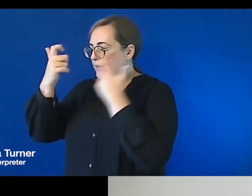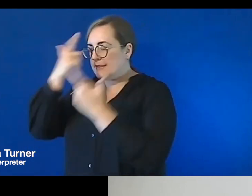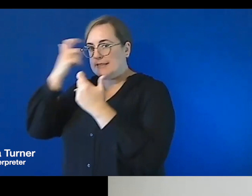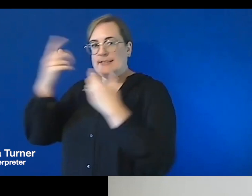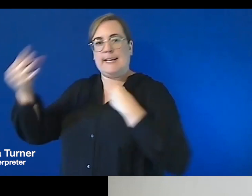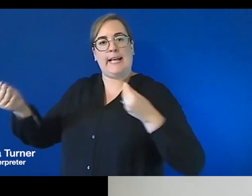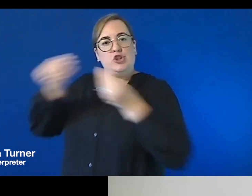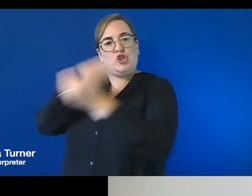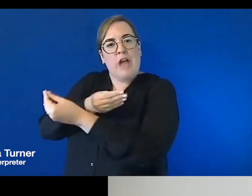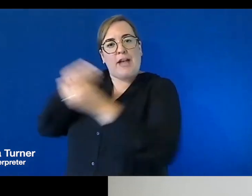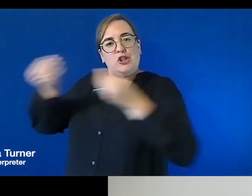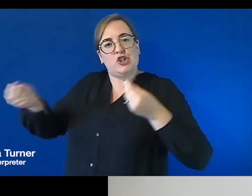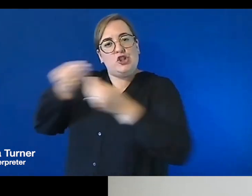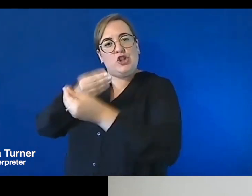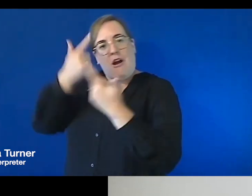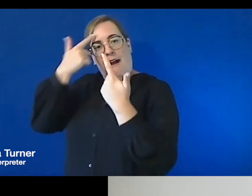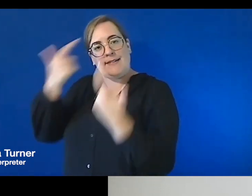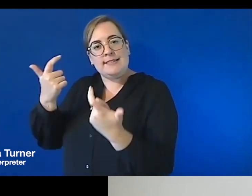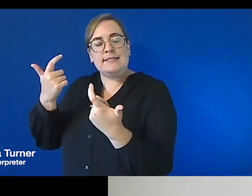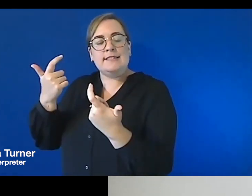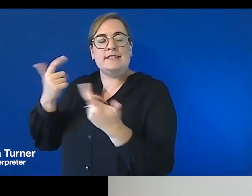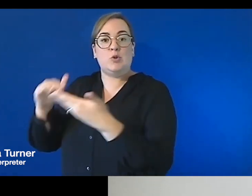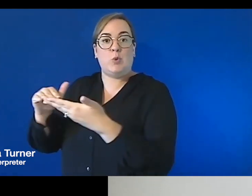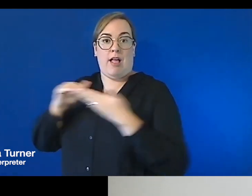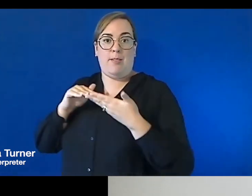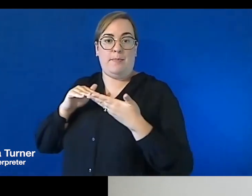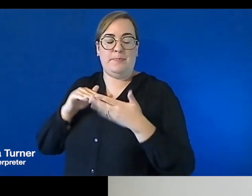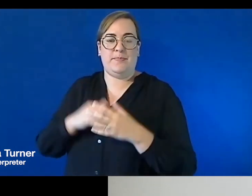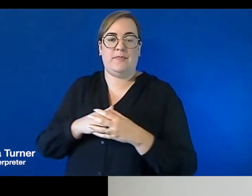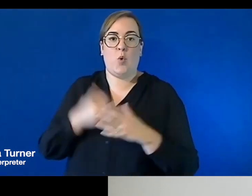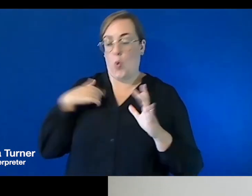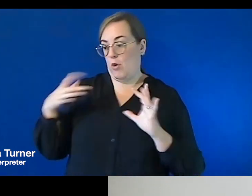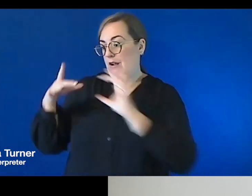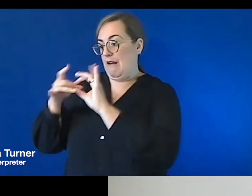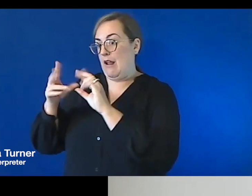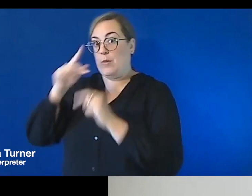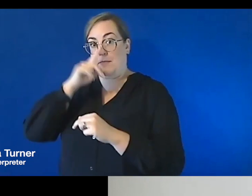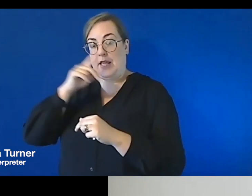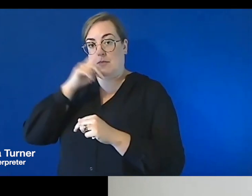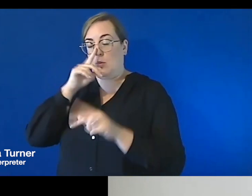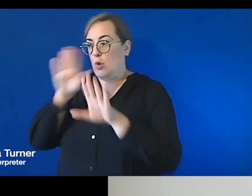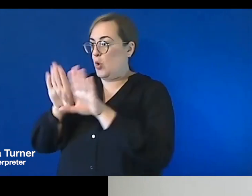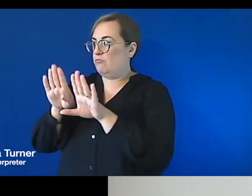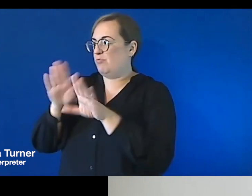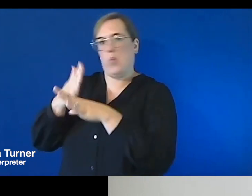startup ideas to, for instance connect people who work in similar research field, and after